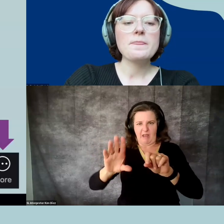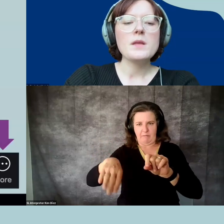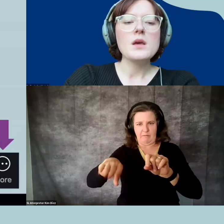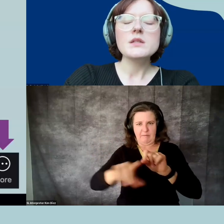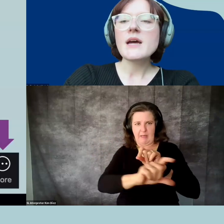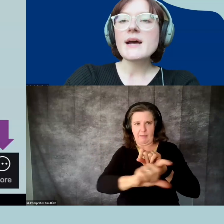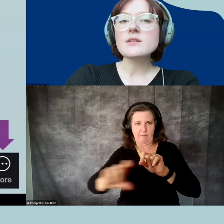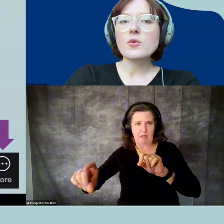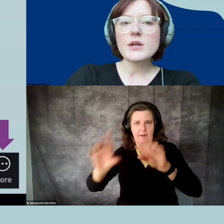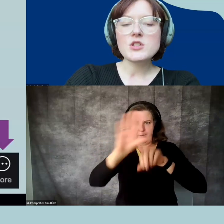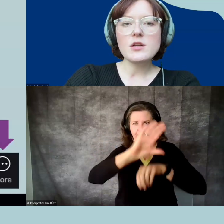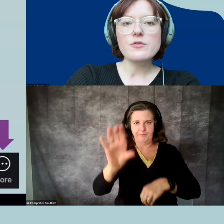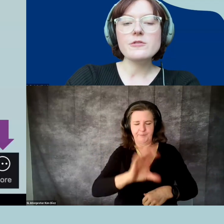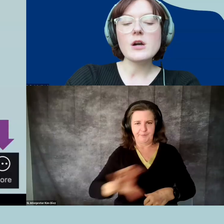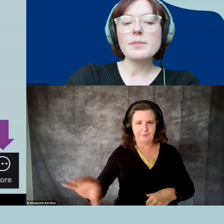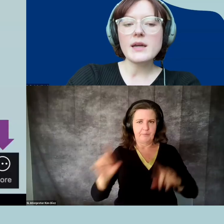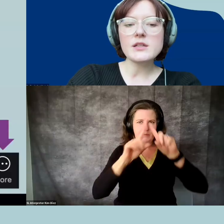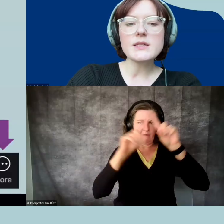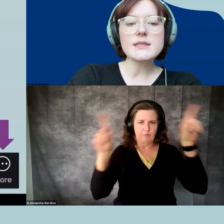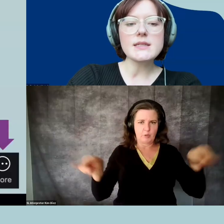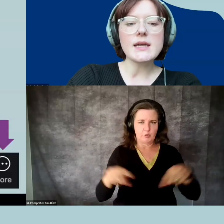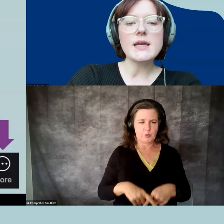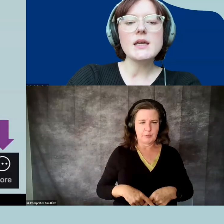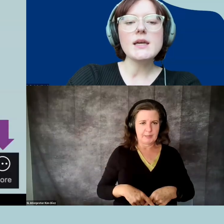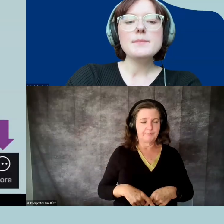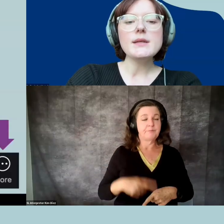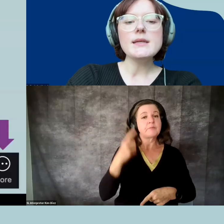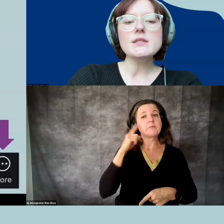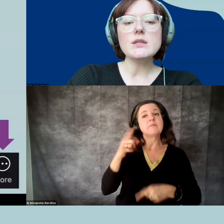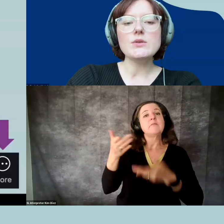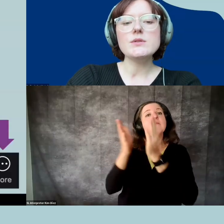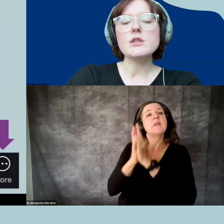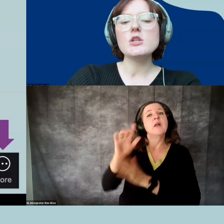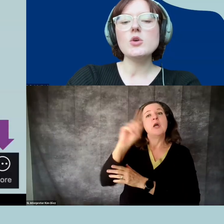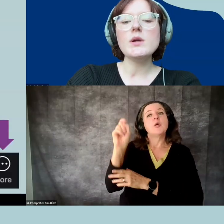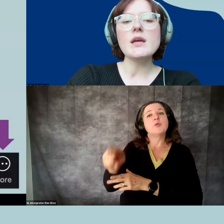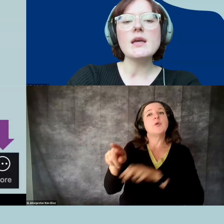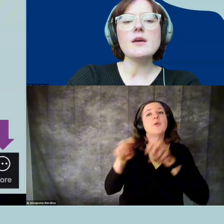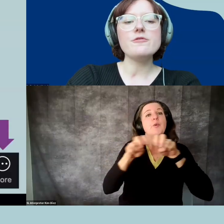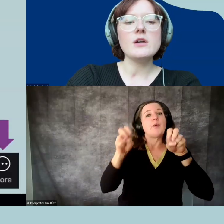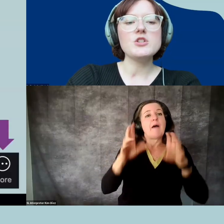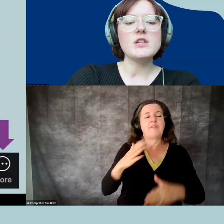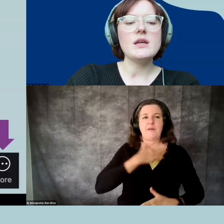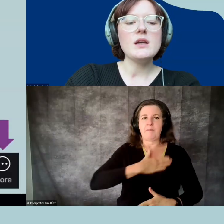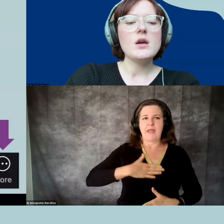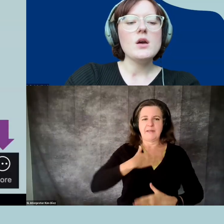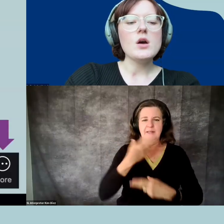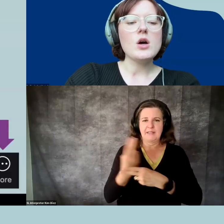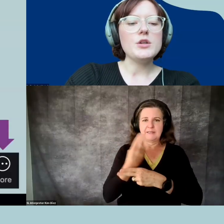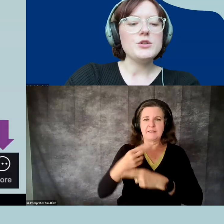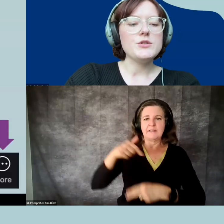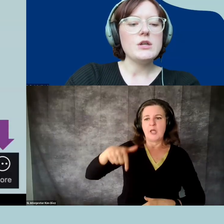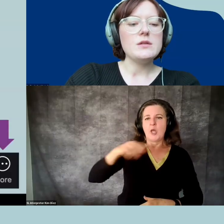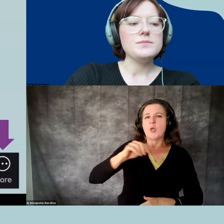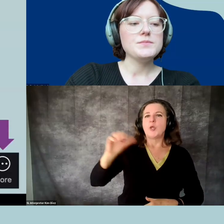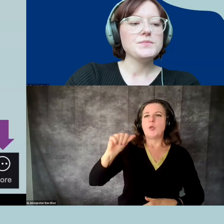To ask a question for our panelists today, please use the Q&A function on your screen.